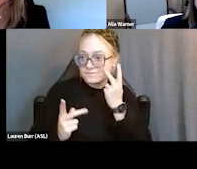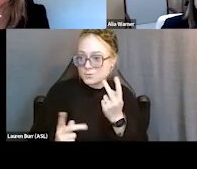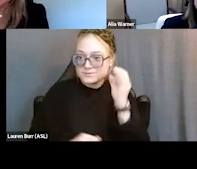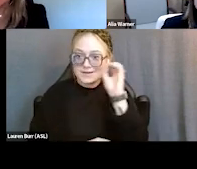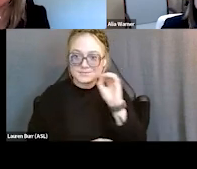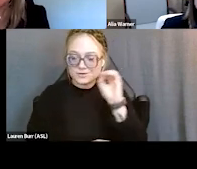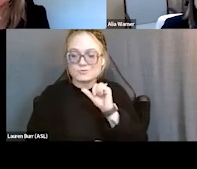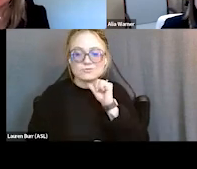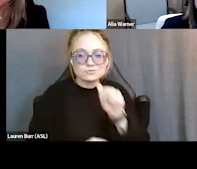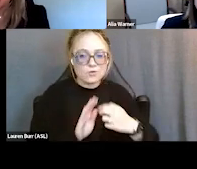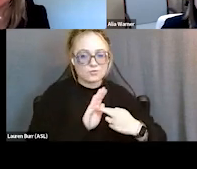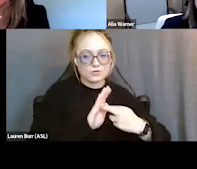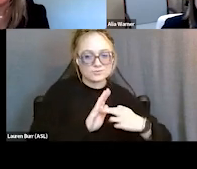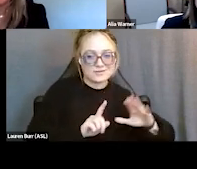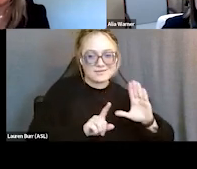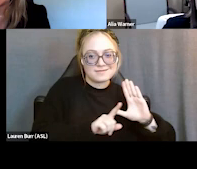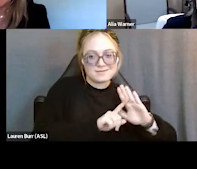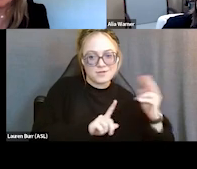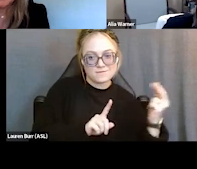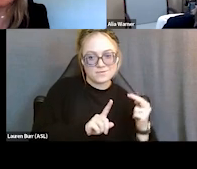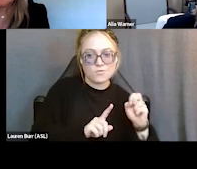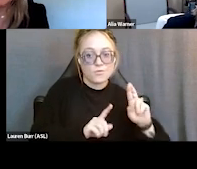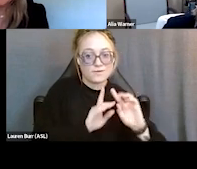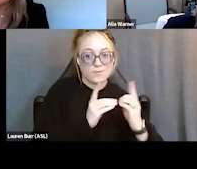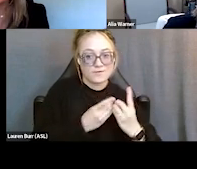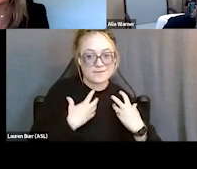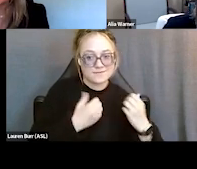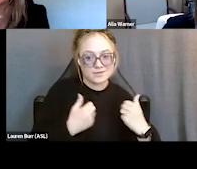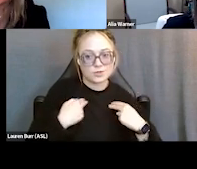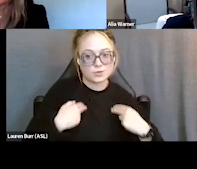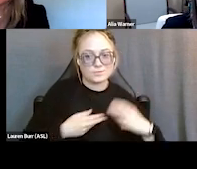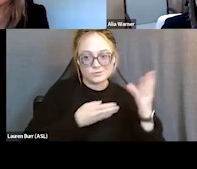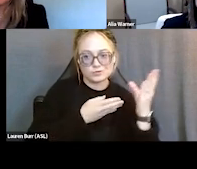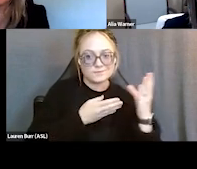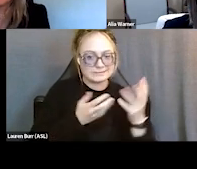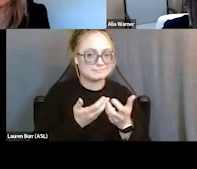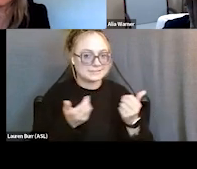of SAMHSA or the Department of Health and Human Services. Next slide. Right.